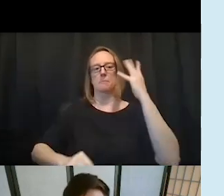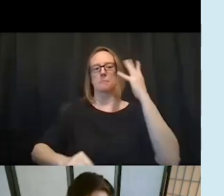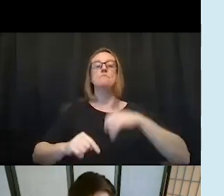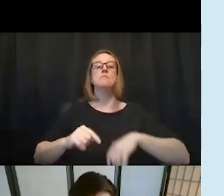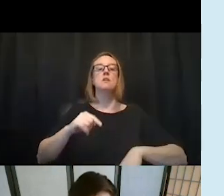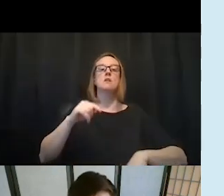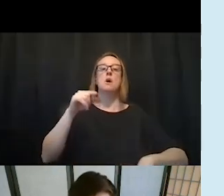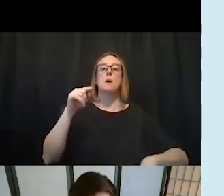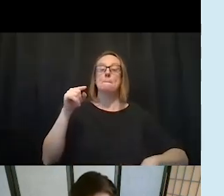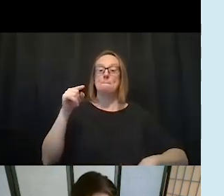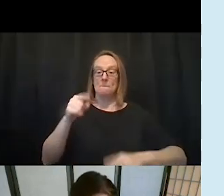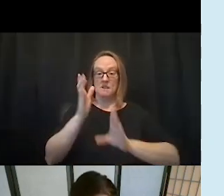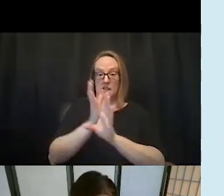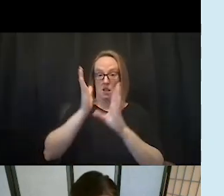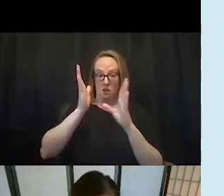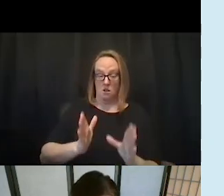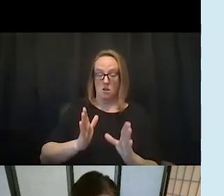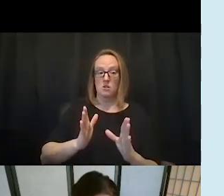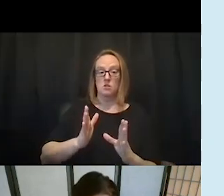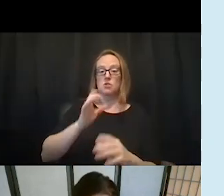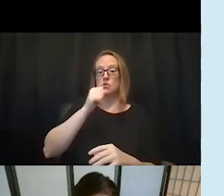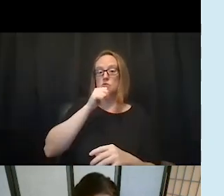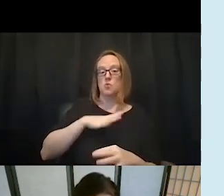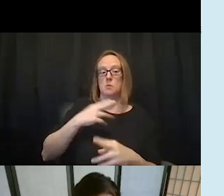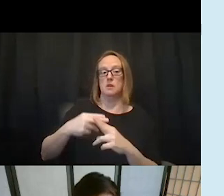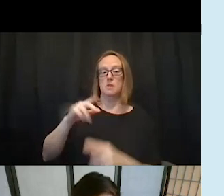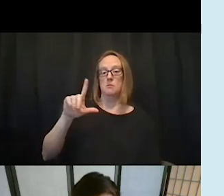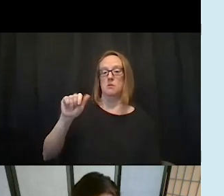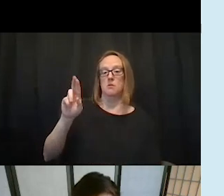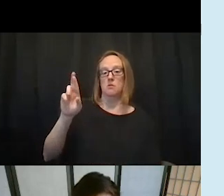studied emotions as they were expressed in the body and there were participants from Finland,